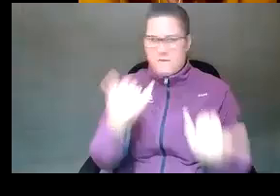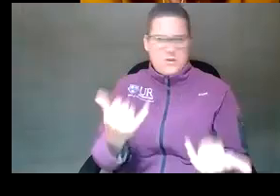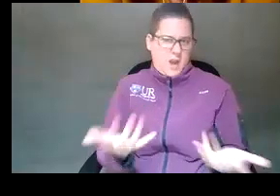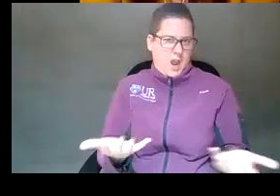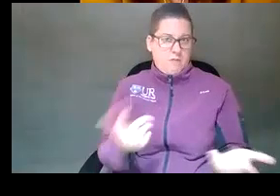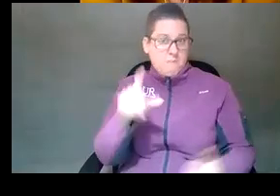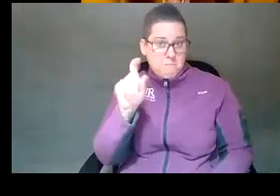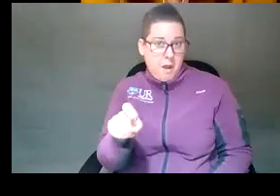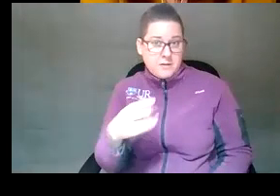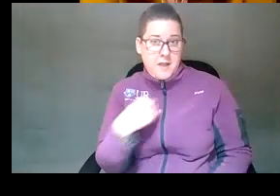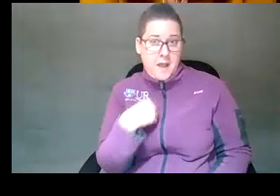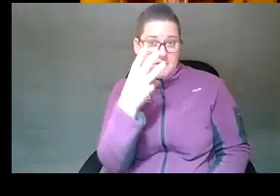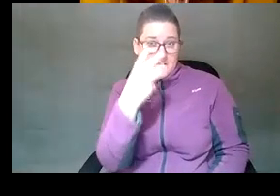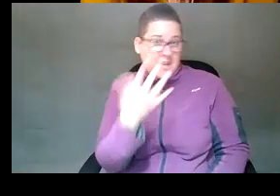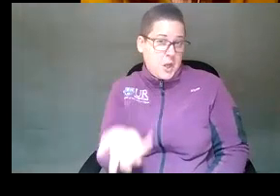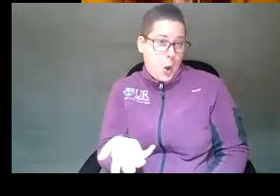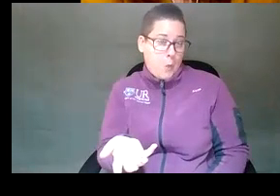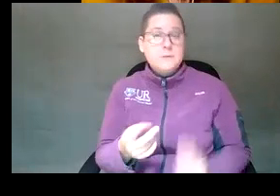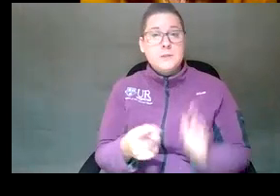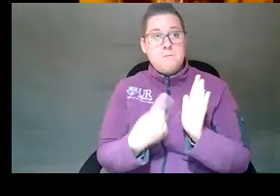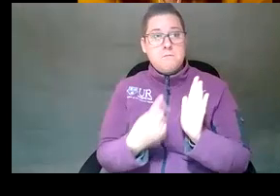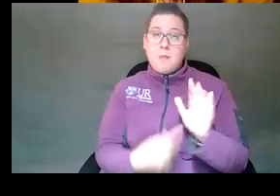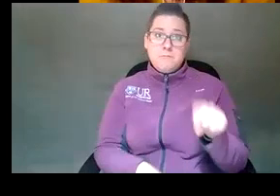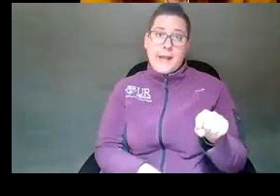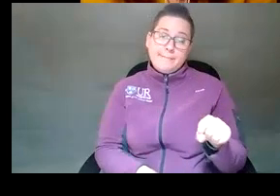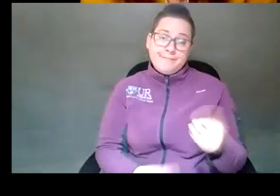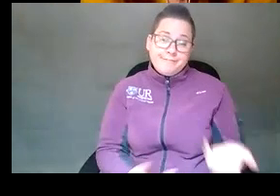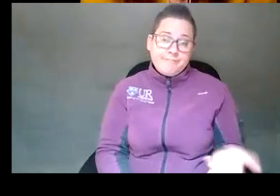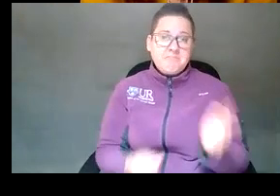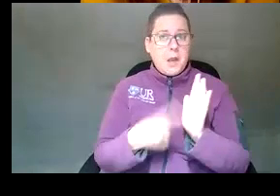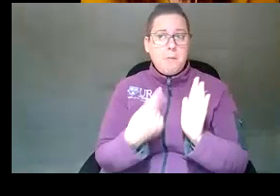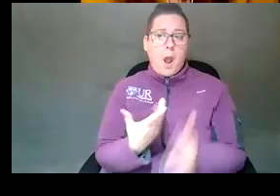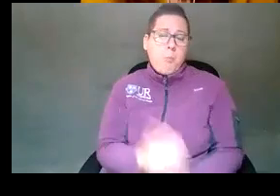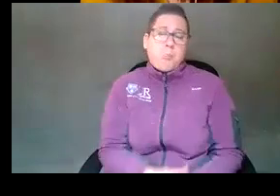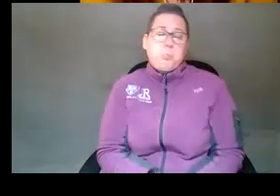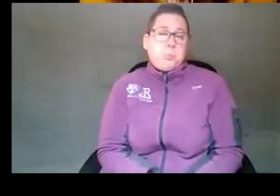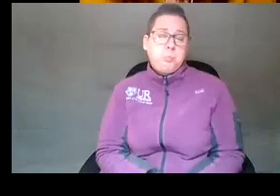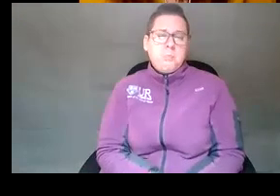to have our videos on in some cases yeah we do but in other cases maybe it's okay that we don't